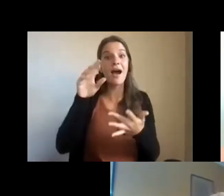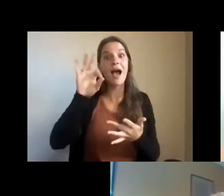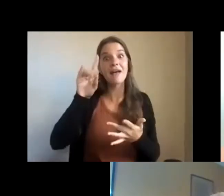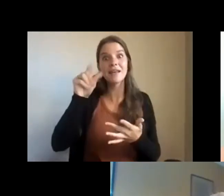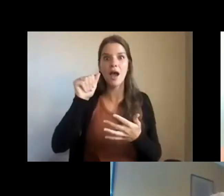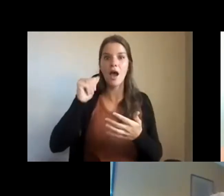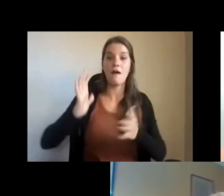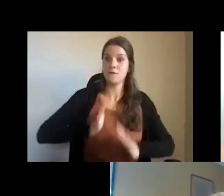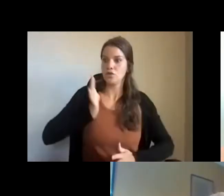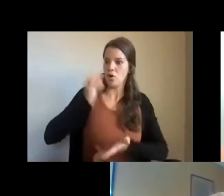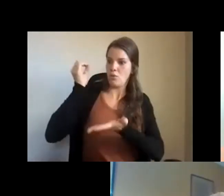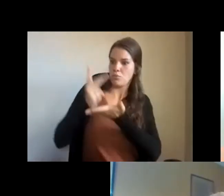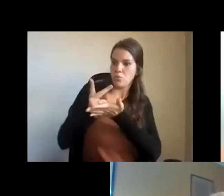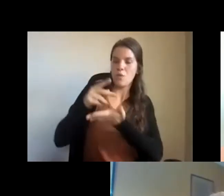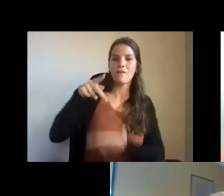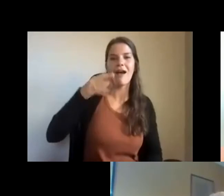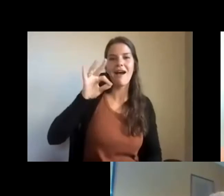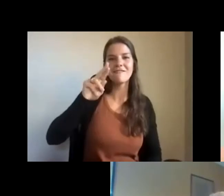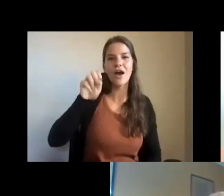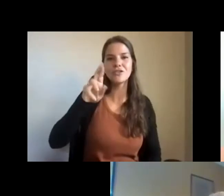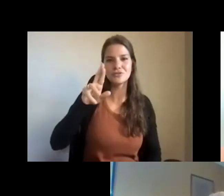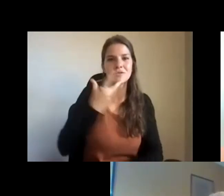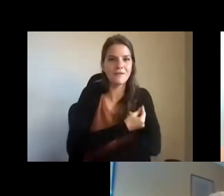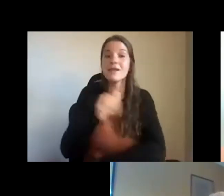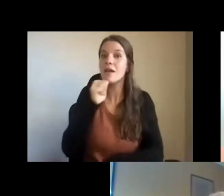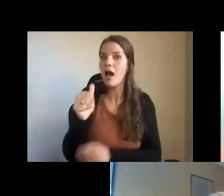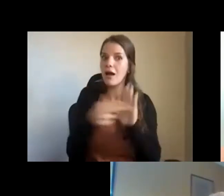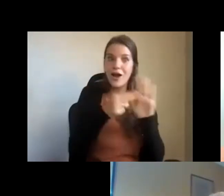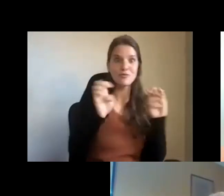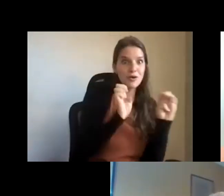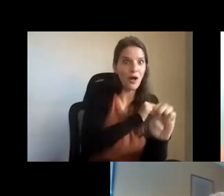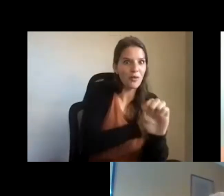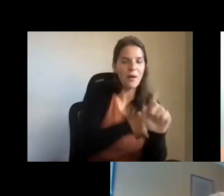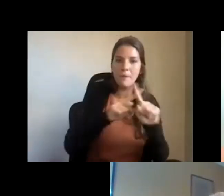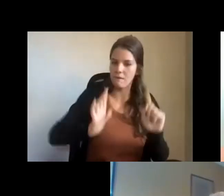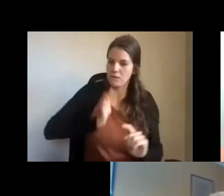it was not on emergency approval. That was a decision point that Sarah Mangelsdorf really felt